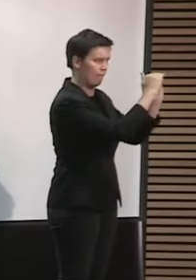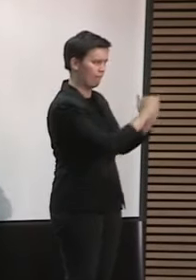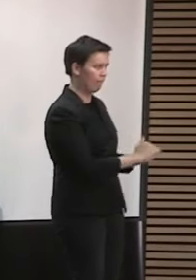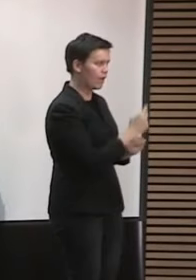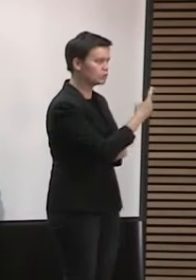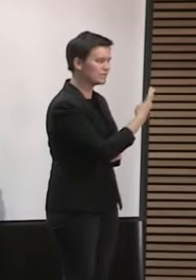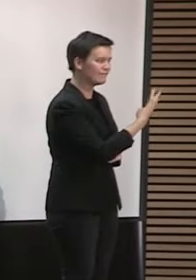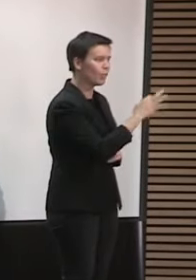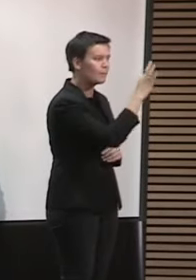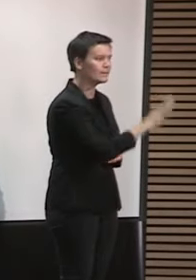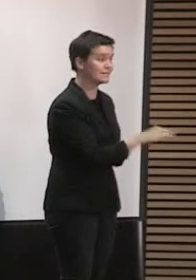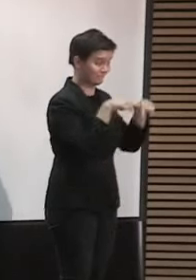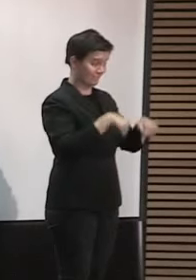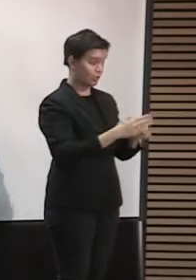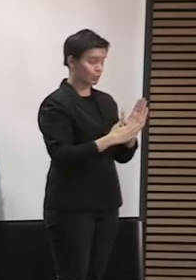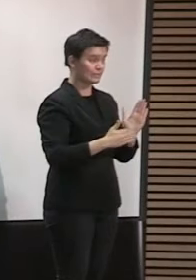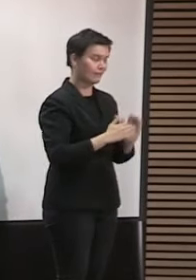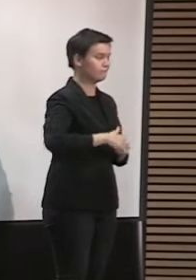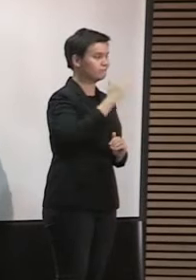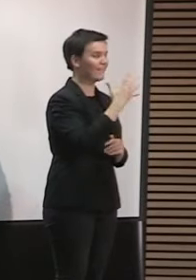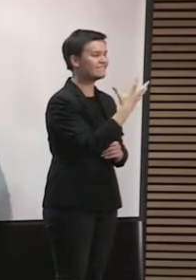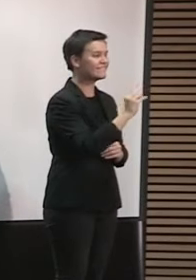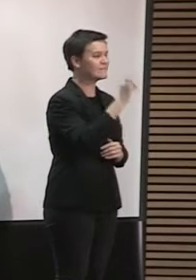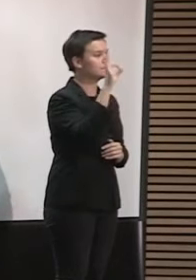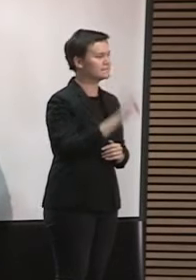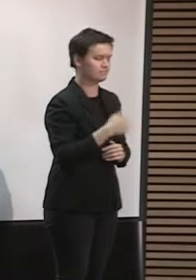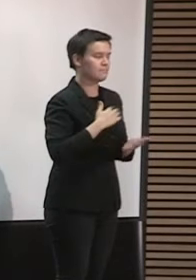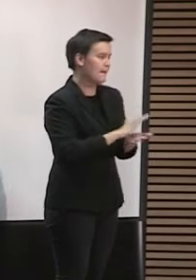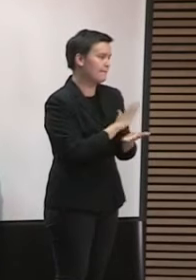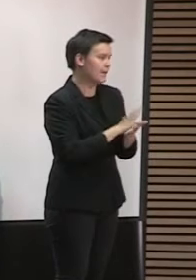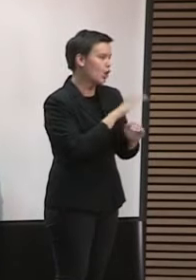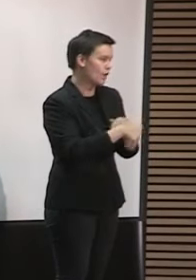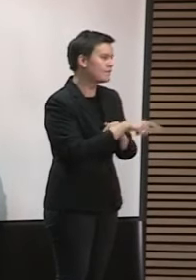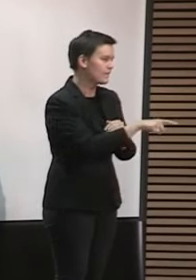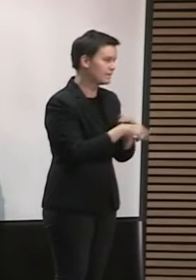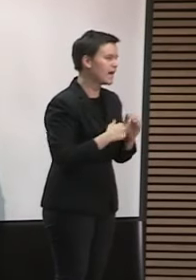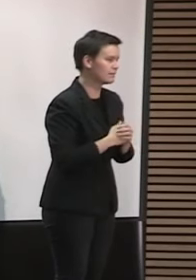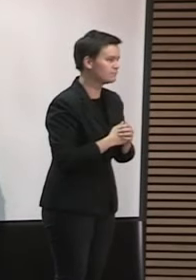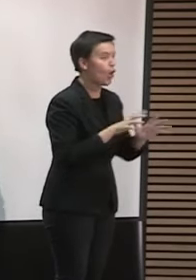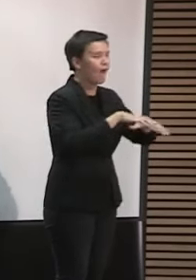together about 36 hours before the meeting takes place. Would Auckland go